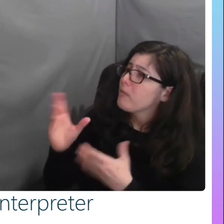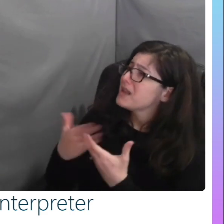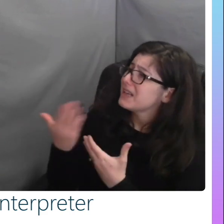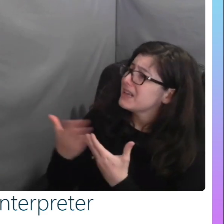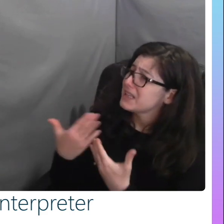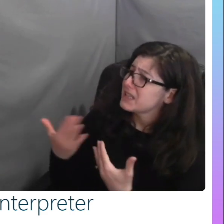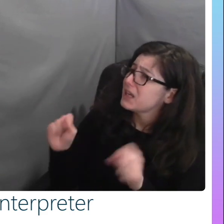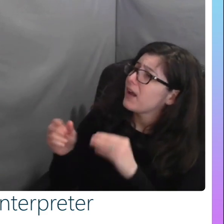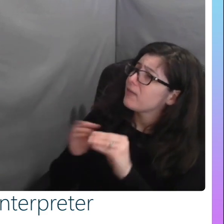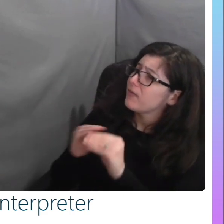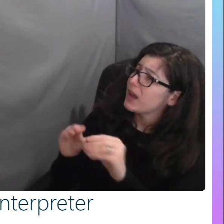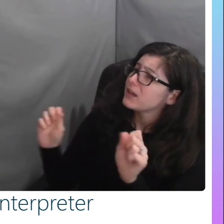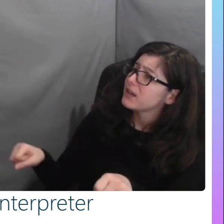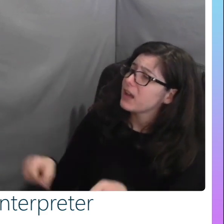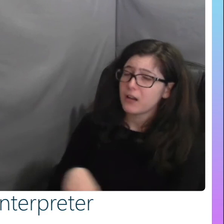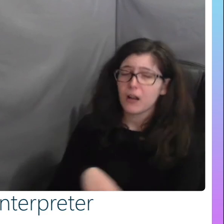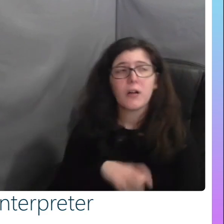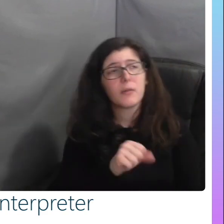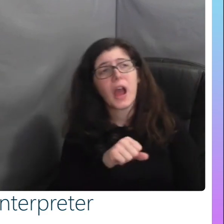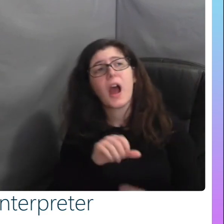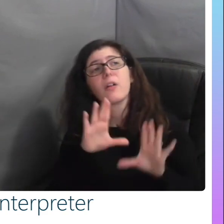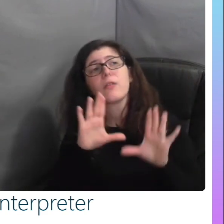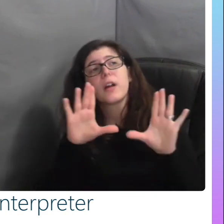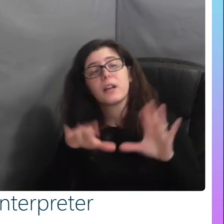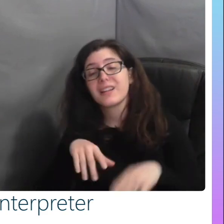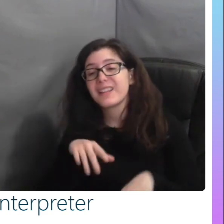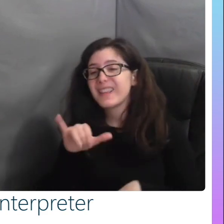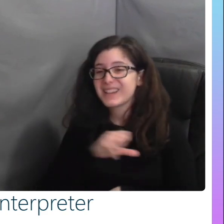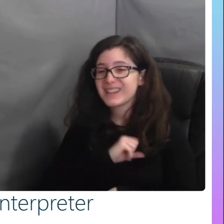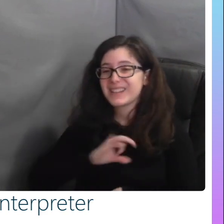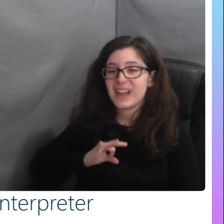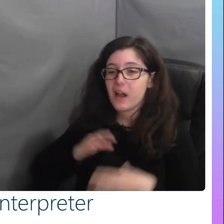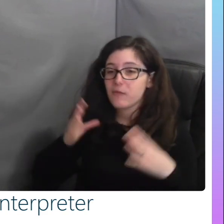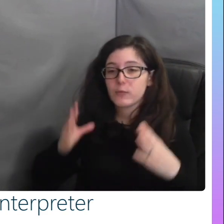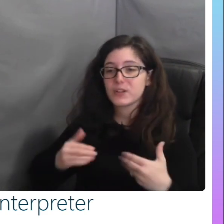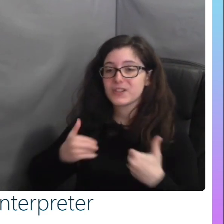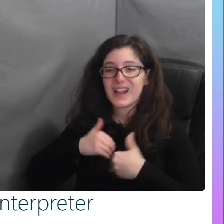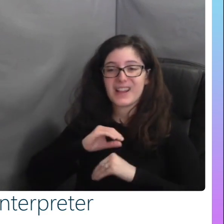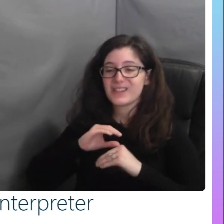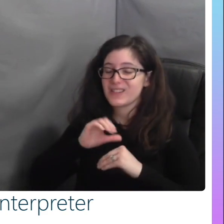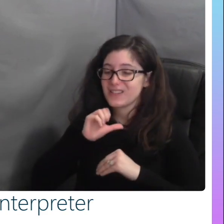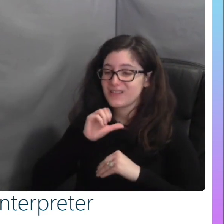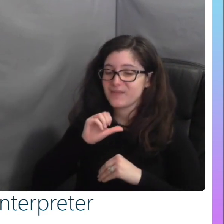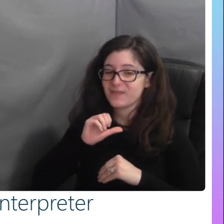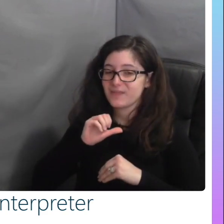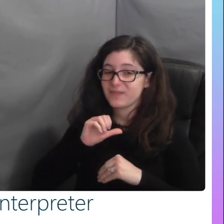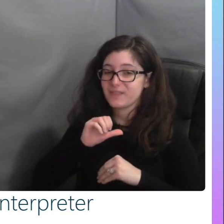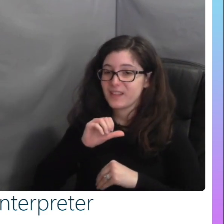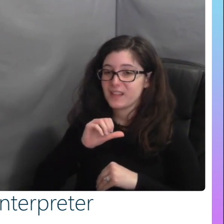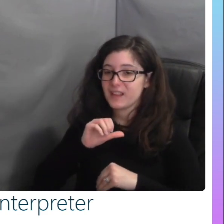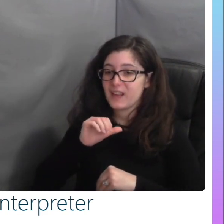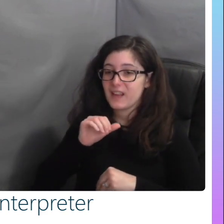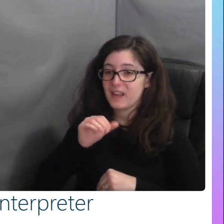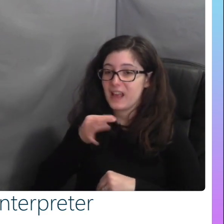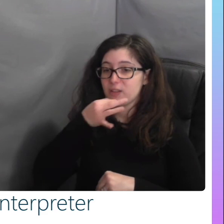Yeah, great. - But if the staff person doesn't have the expertise to say, "No, that's not that hard",